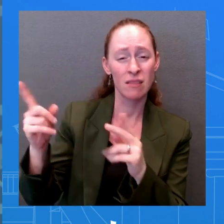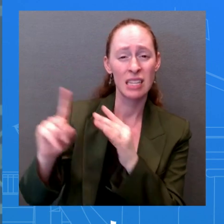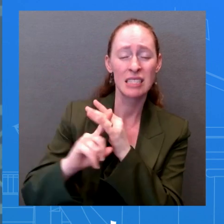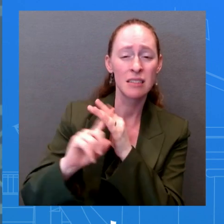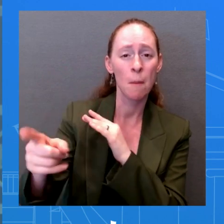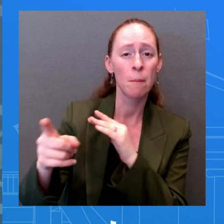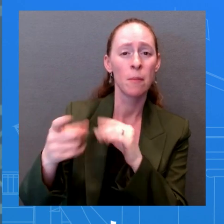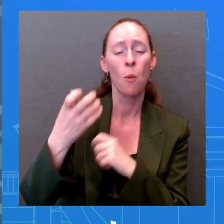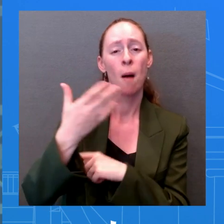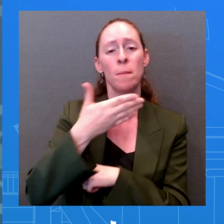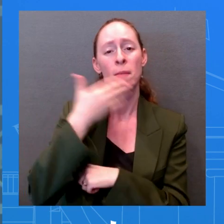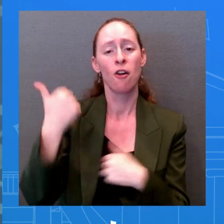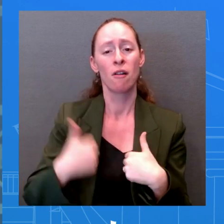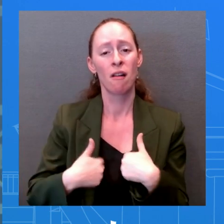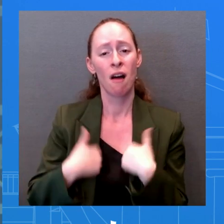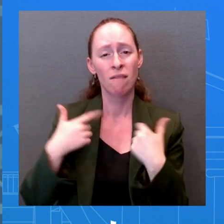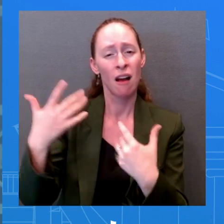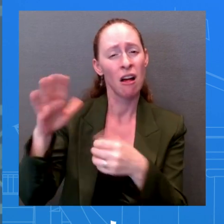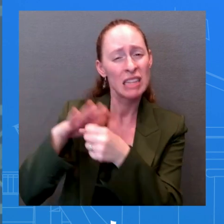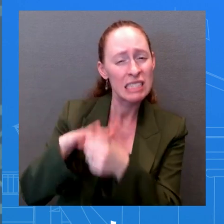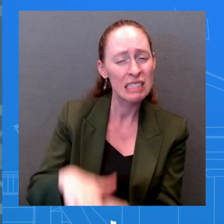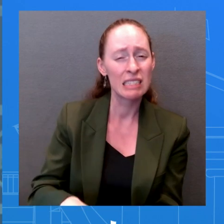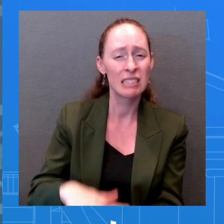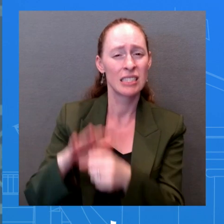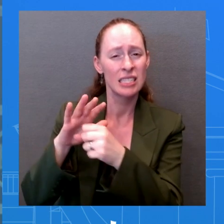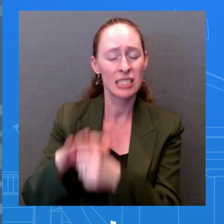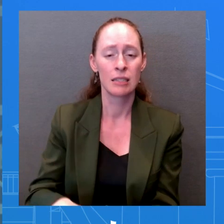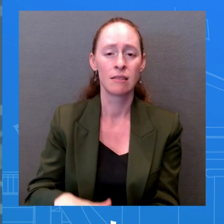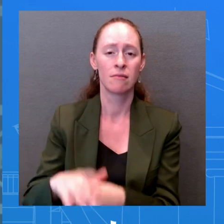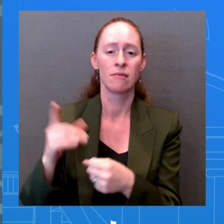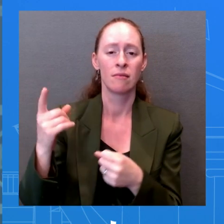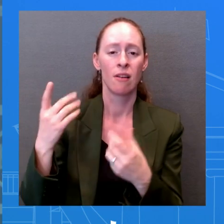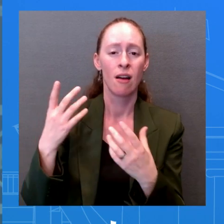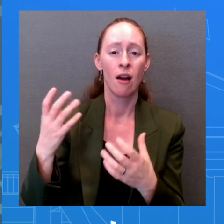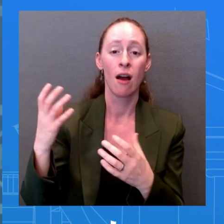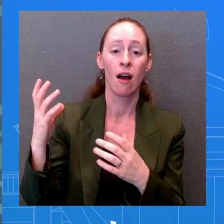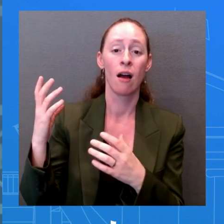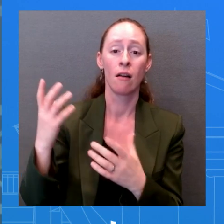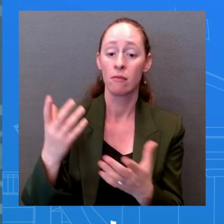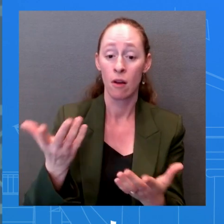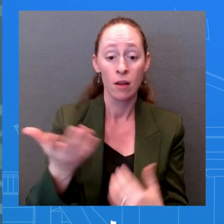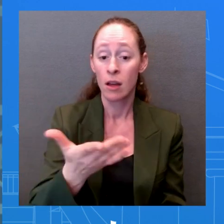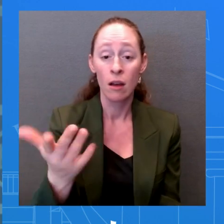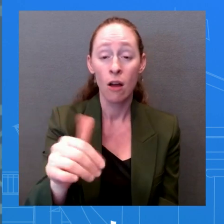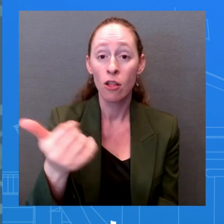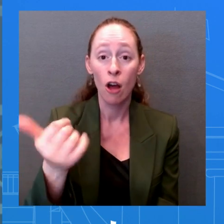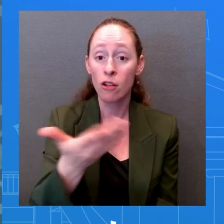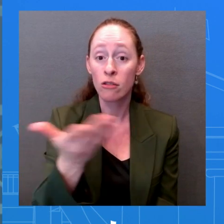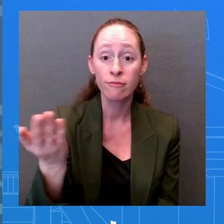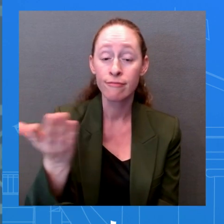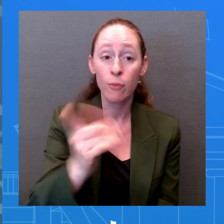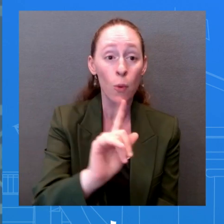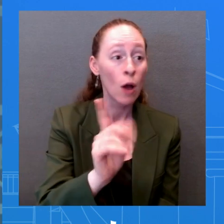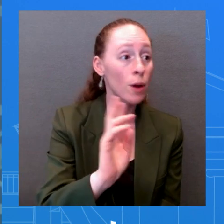So, okay, let's see whether Republicans will call this out as well. Go ahead, Jon. The Press: Thank you, Karine.